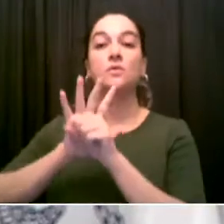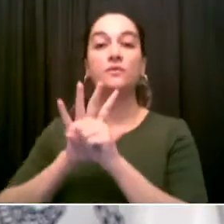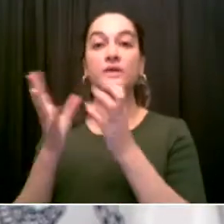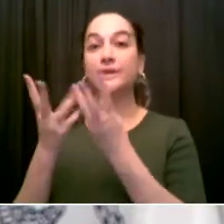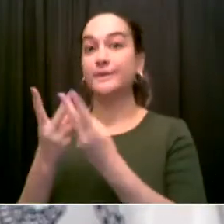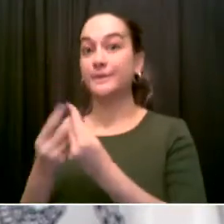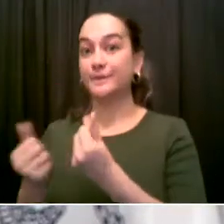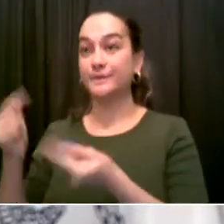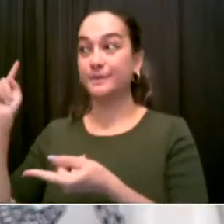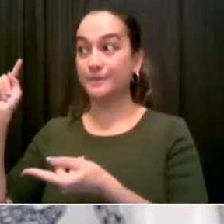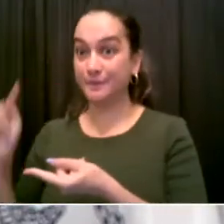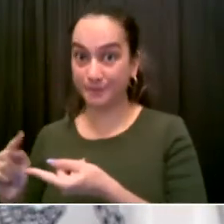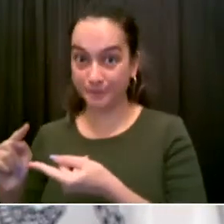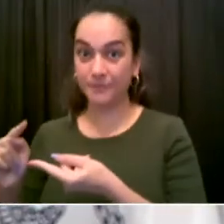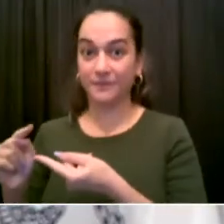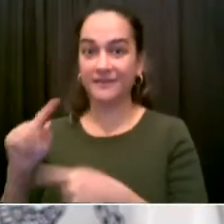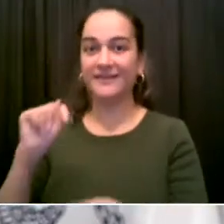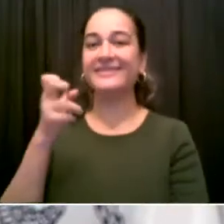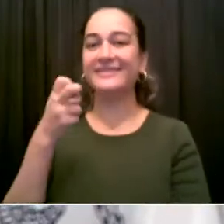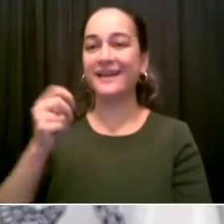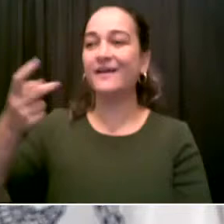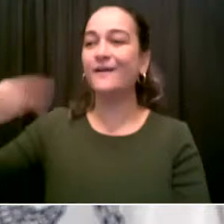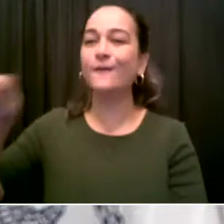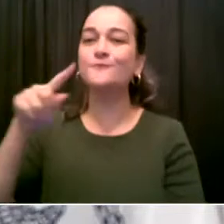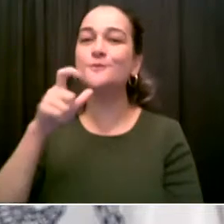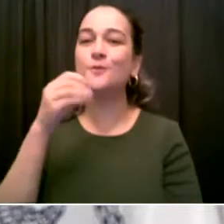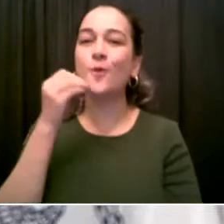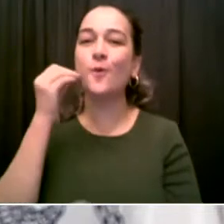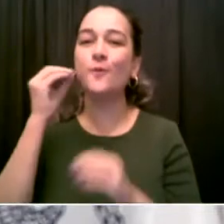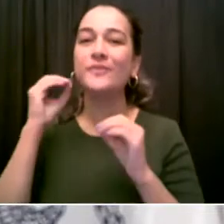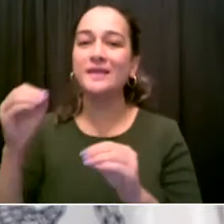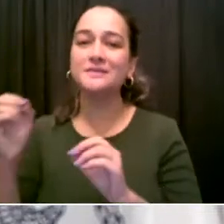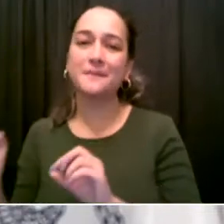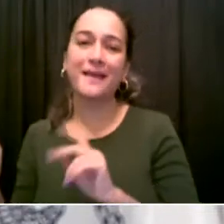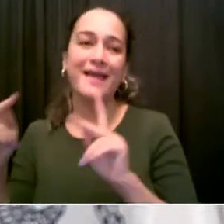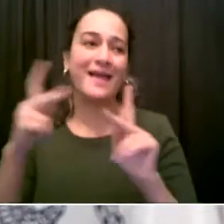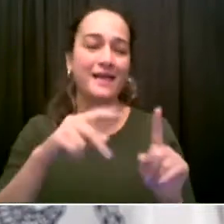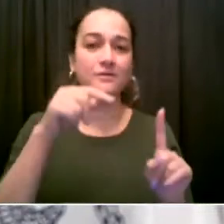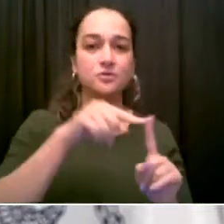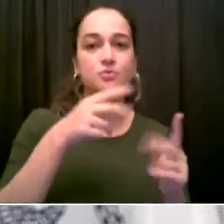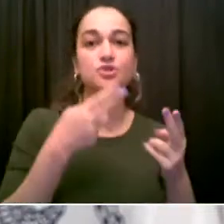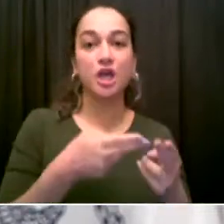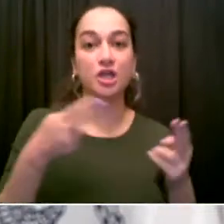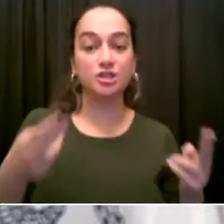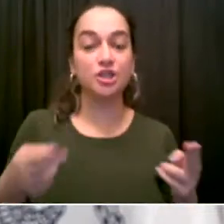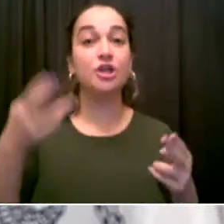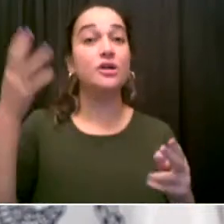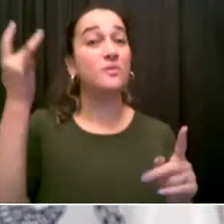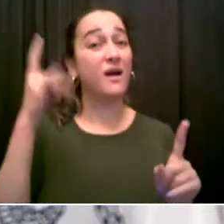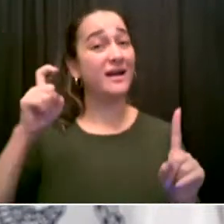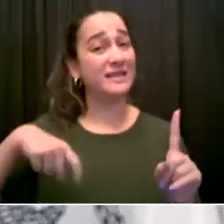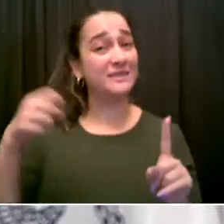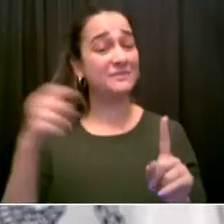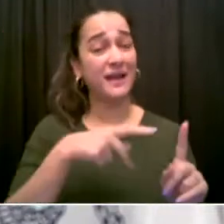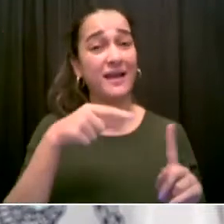IS RECEDING, THANK GOD, WE INTEND TO LEAVE THE HOTELS AND BRING FOLKS BACK TOT HEHO MESSLE